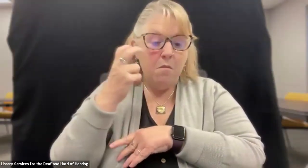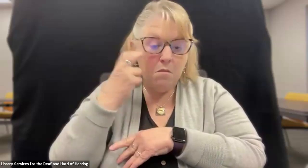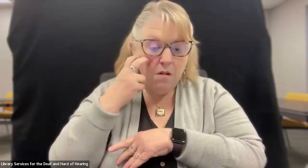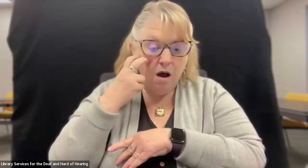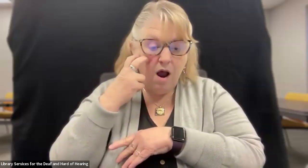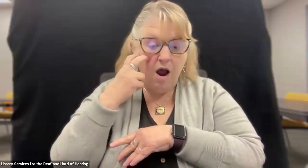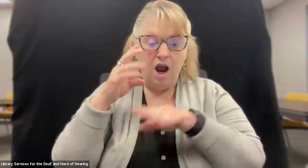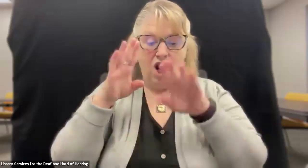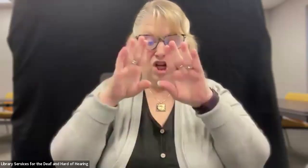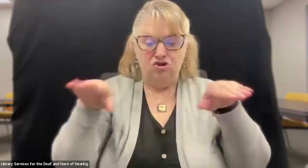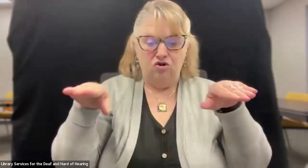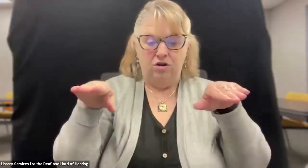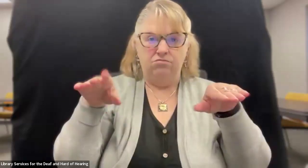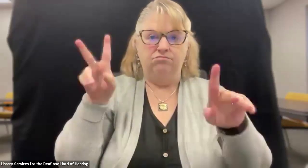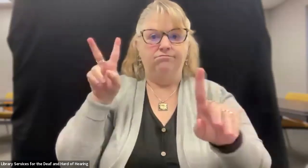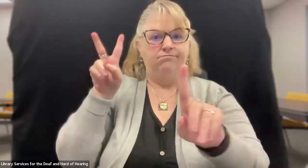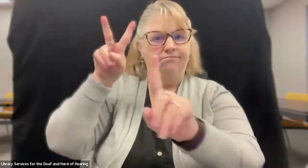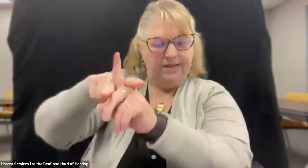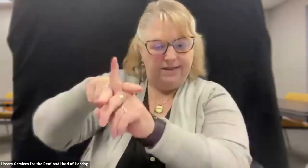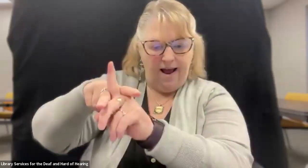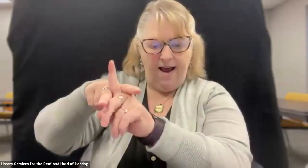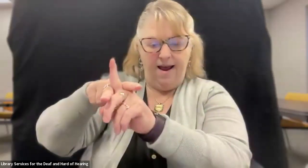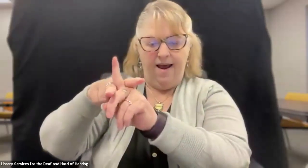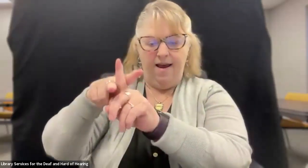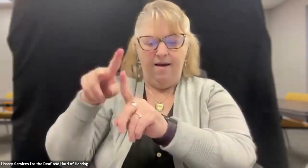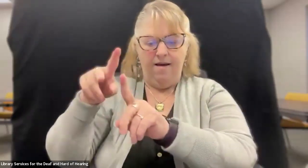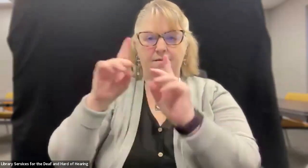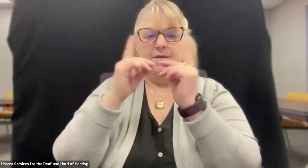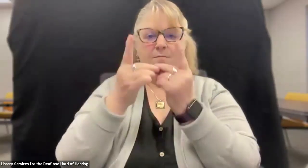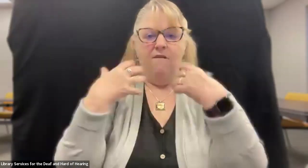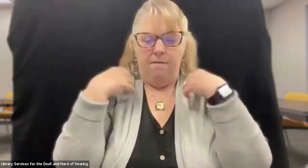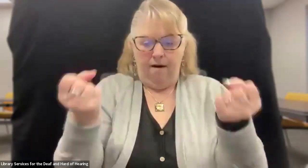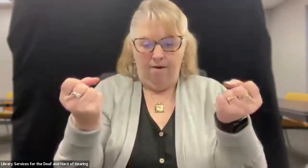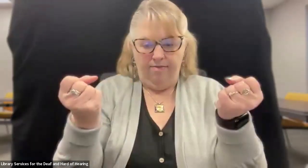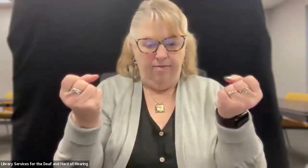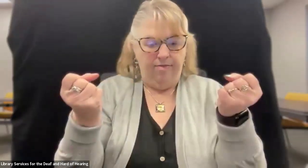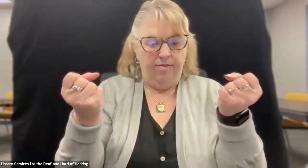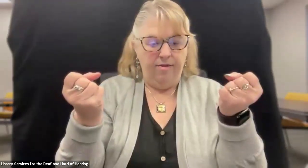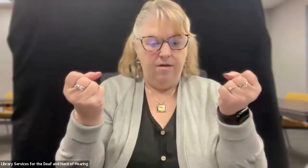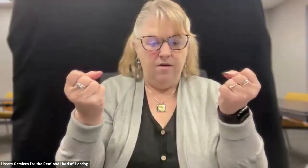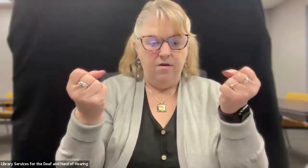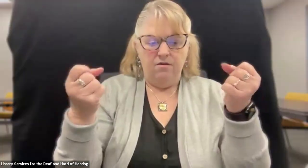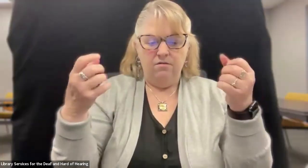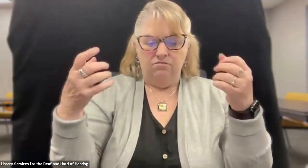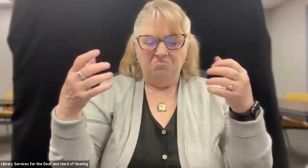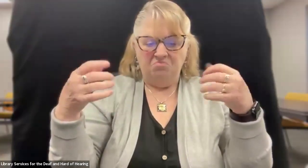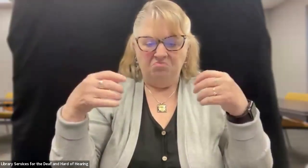DeafBlind, and Hard of Hearing Children, and it is assigned to the Department of Health.